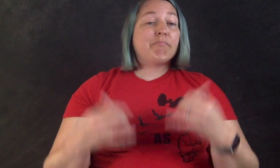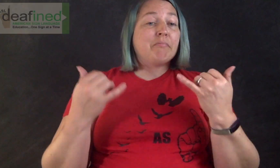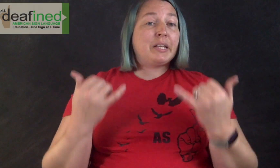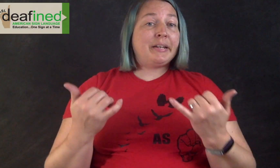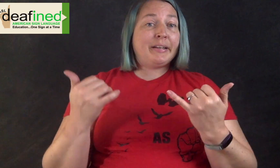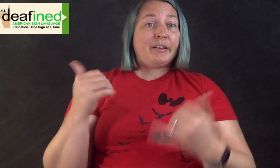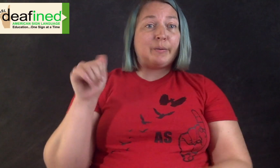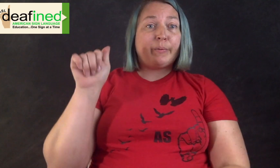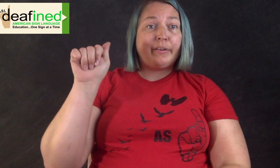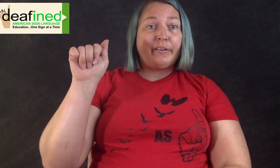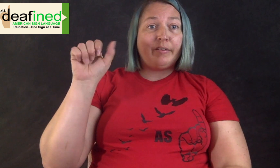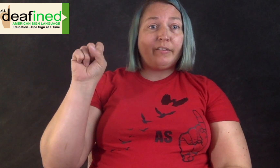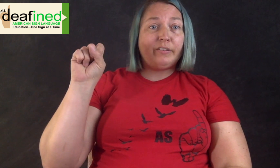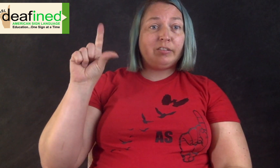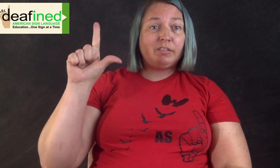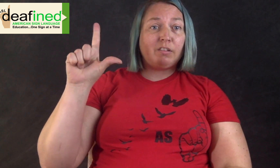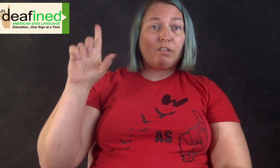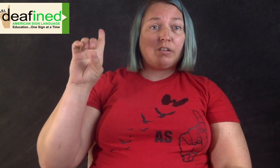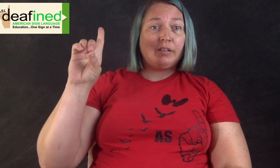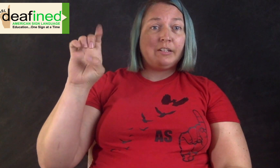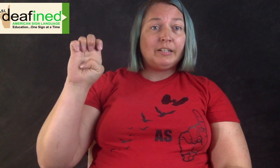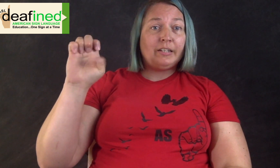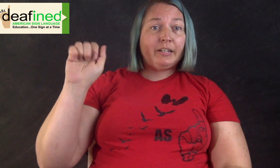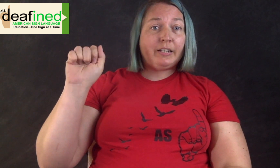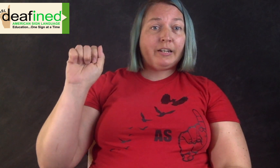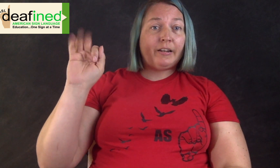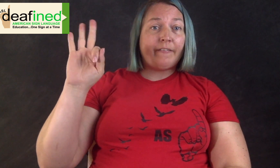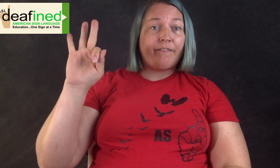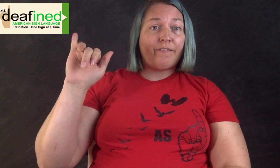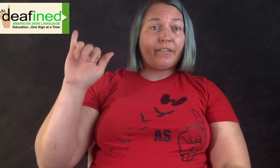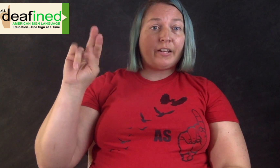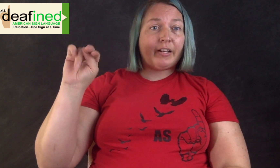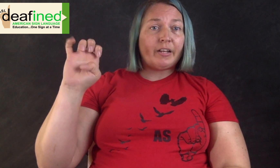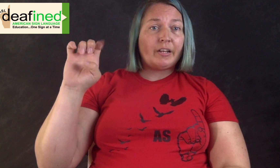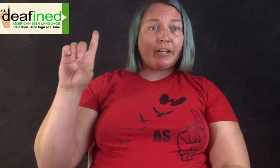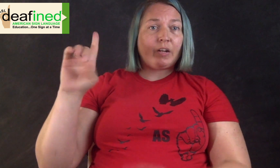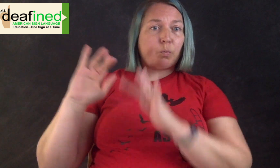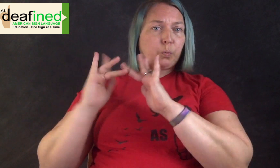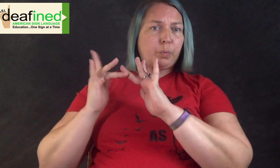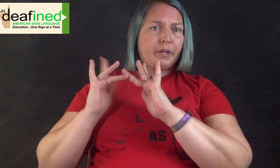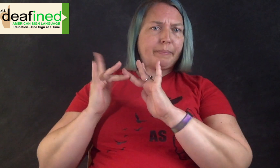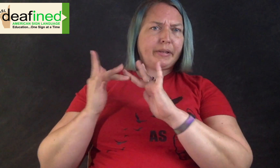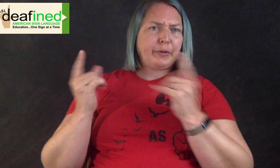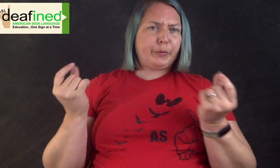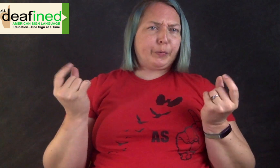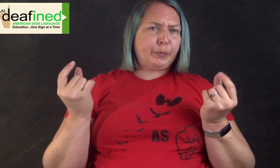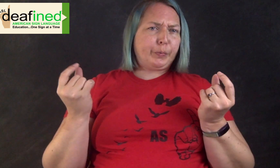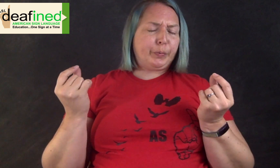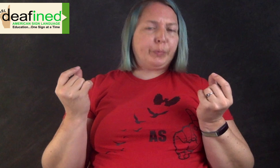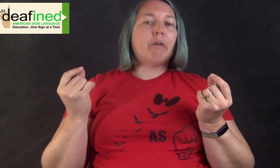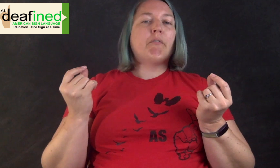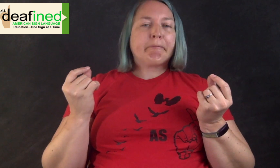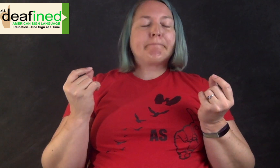Now for ASL Deafined... how do we navigate that website?